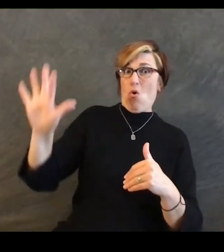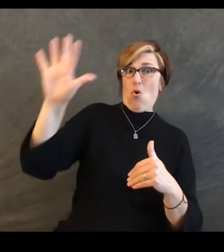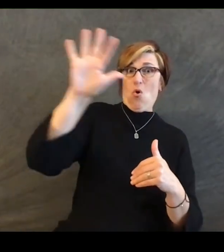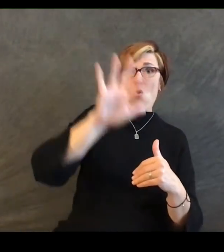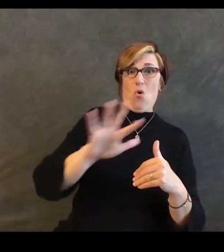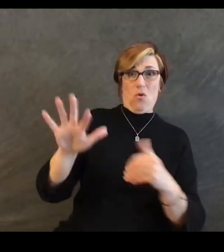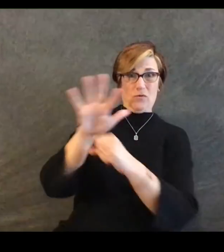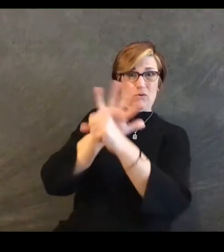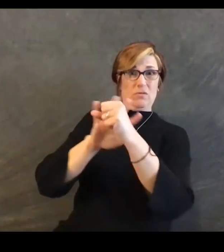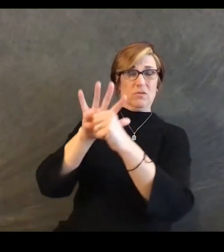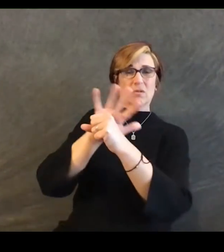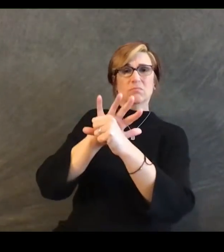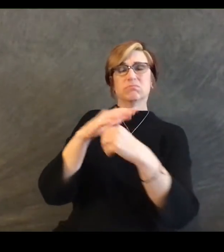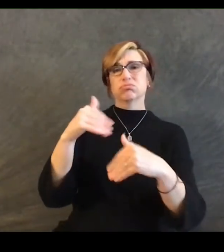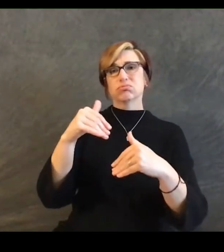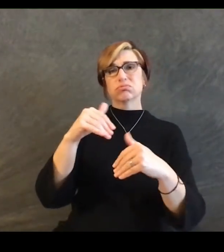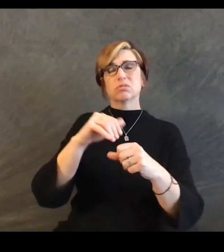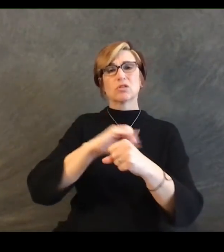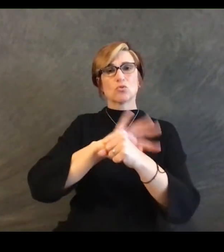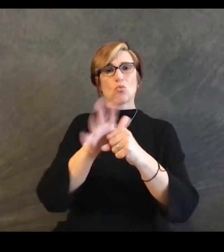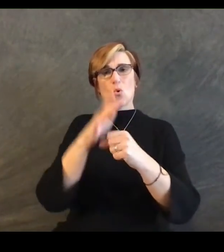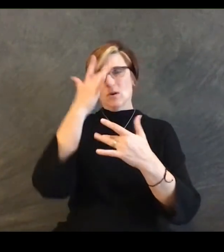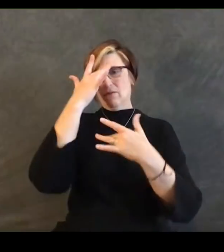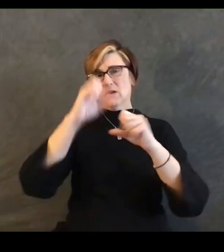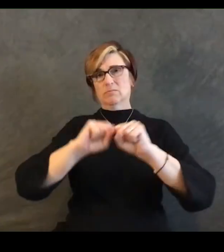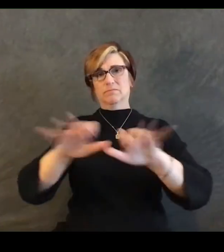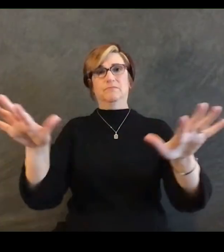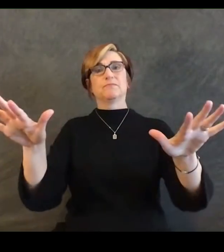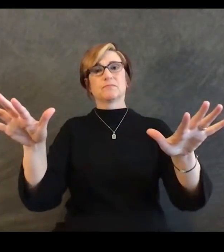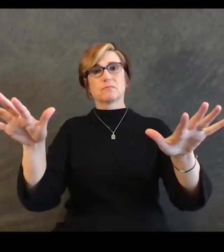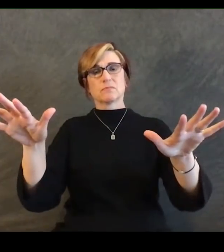we can to protect your health focus resources and the community and prevent